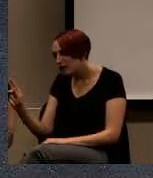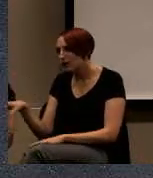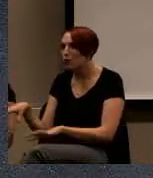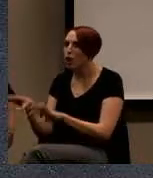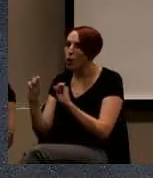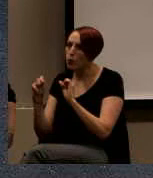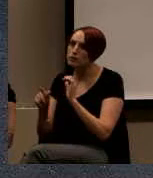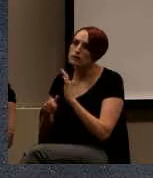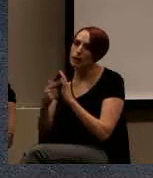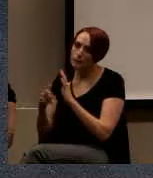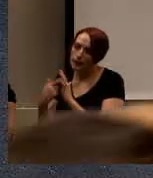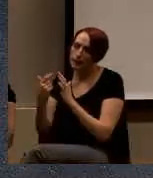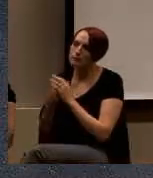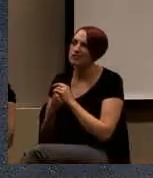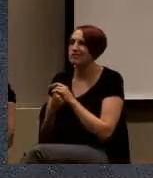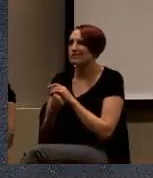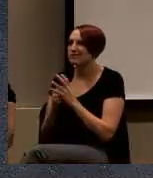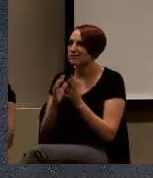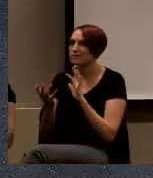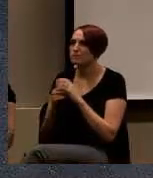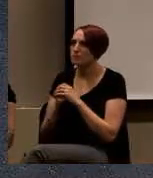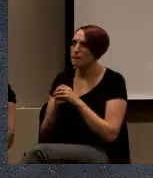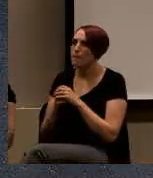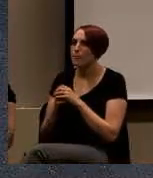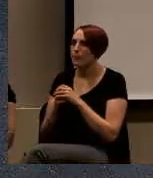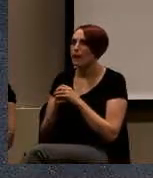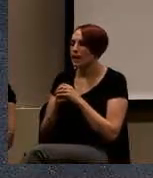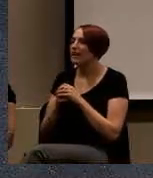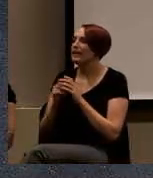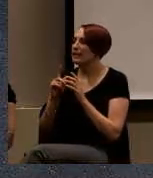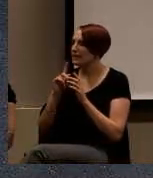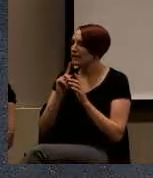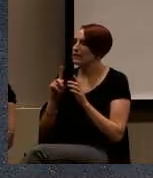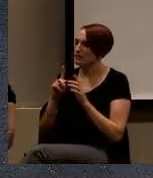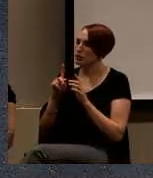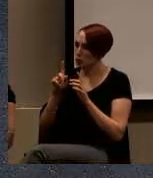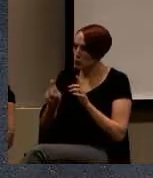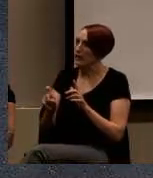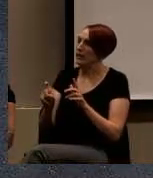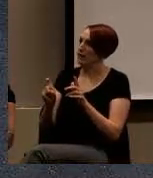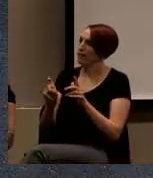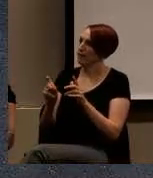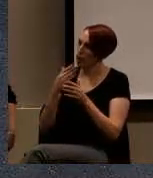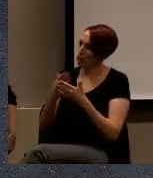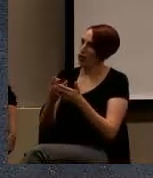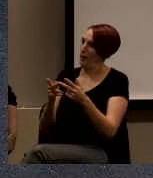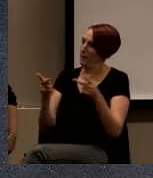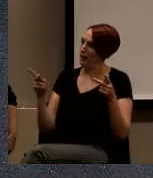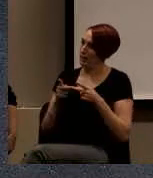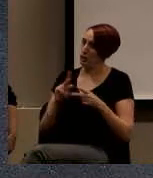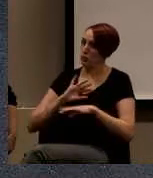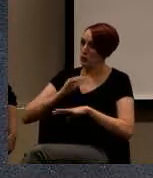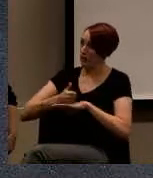logistically intensive program to set up. And then oftentimes you don't get a lot of